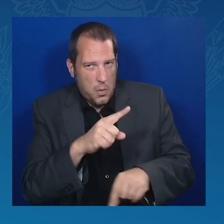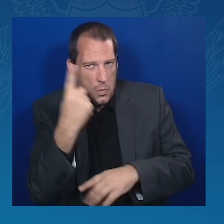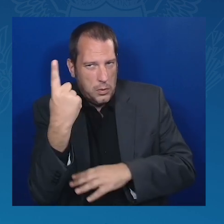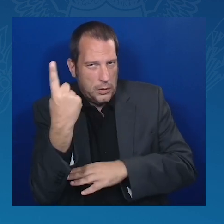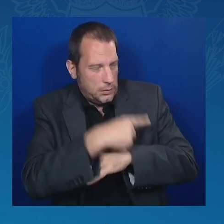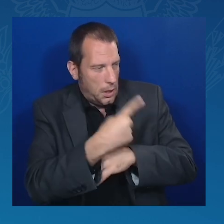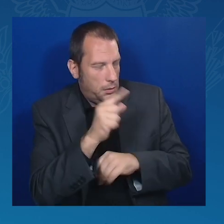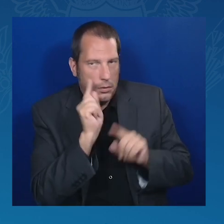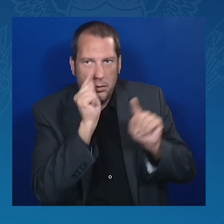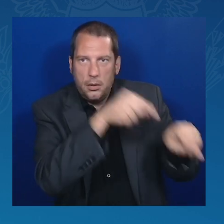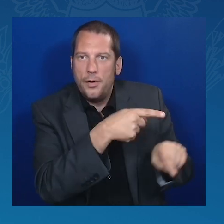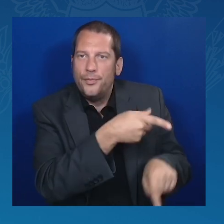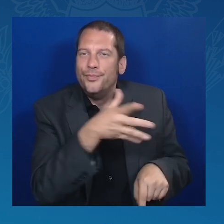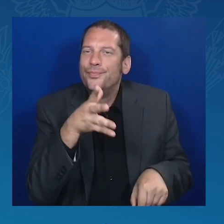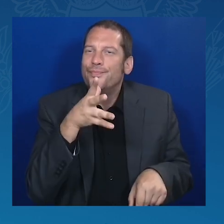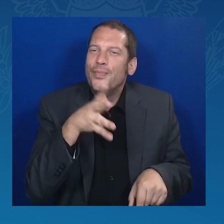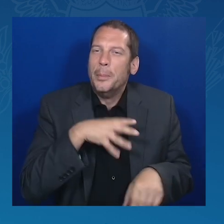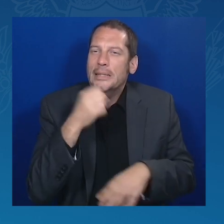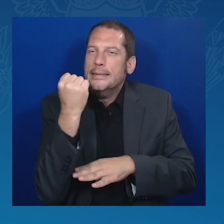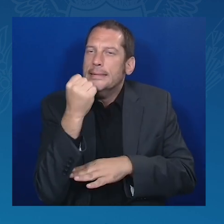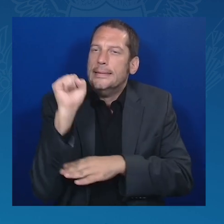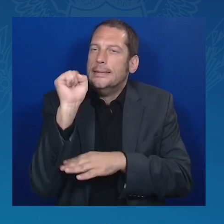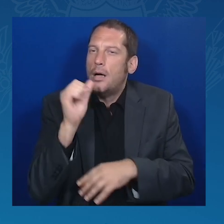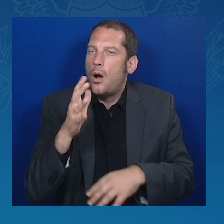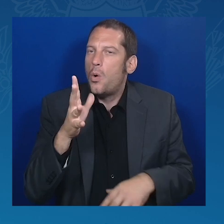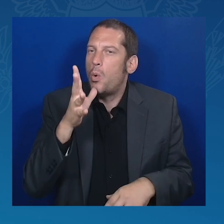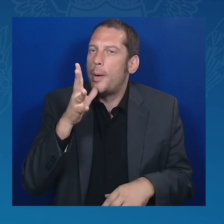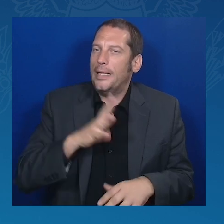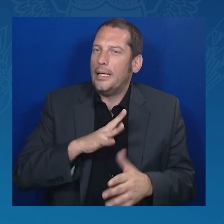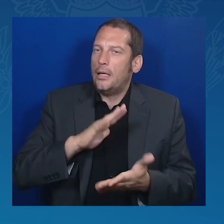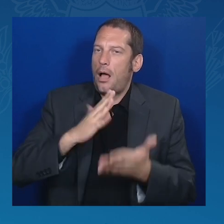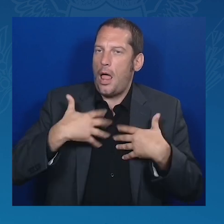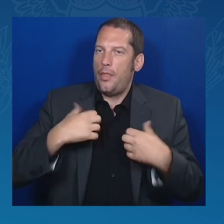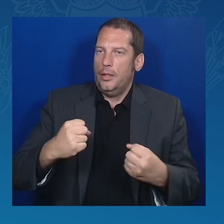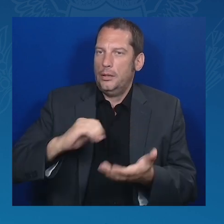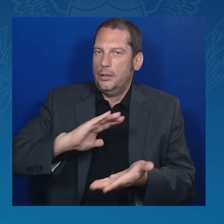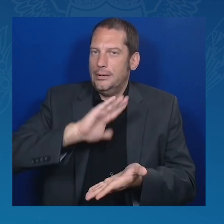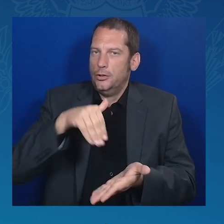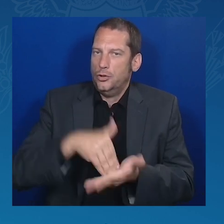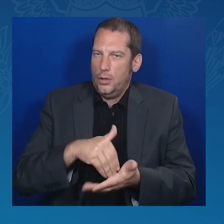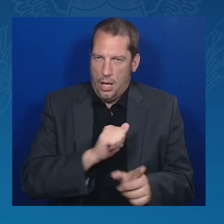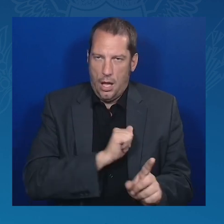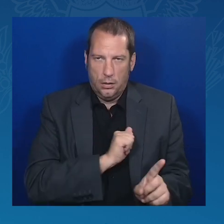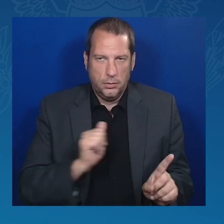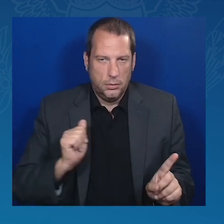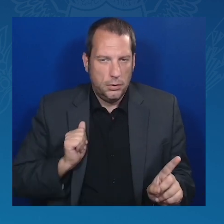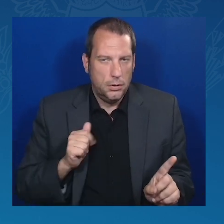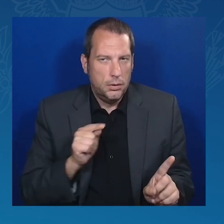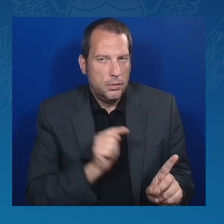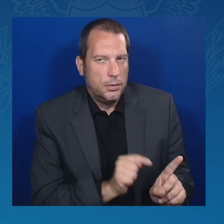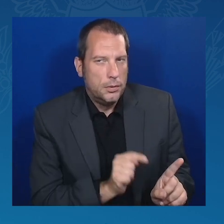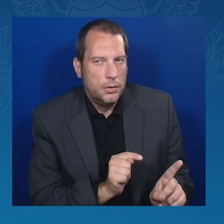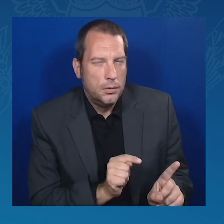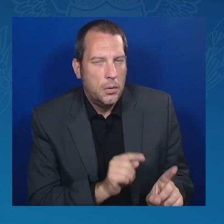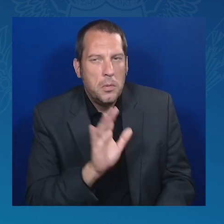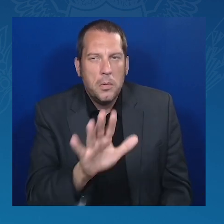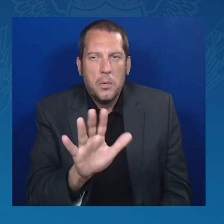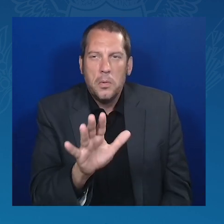And, you know, it really was such a beautiful, incredible experience. I learned from some of the best,